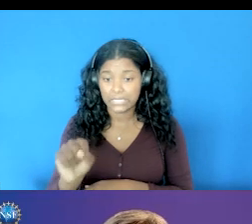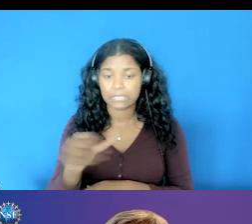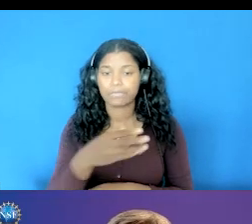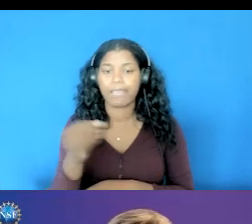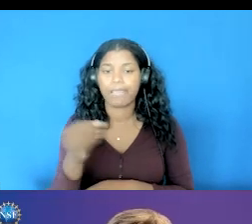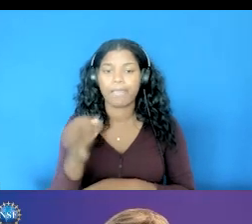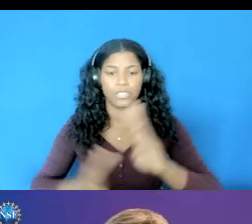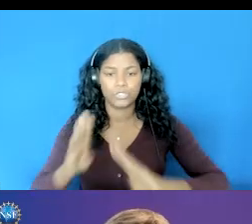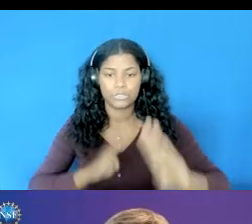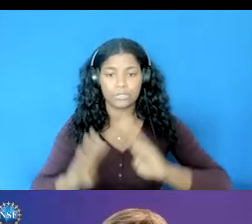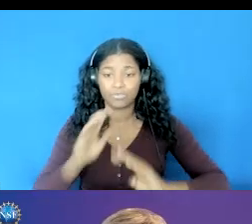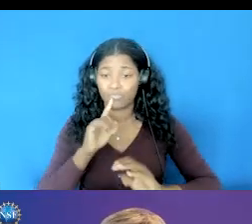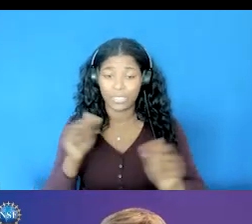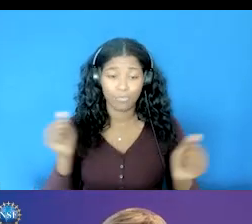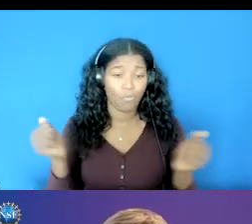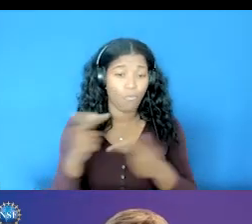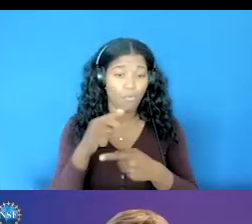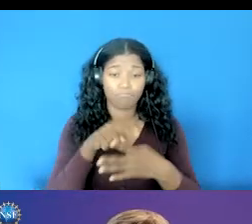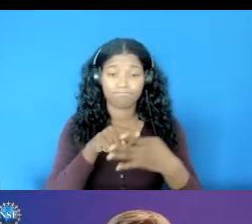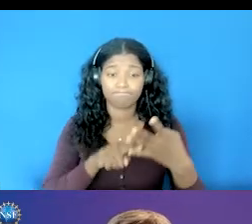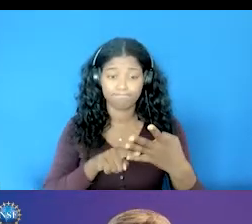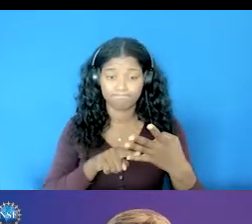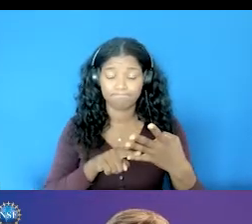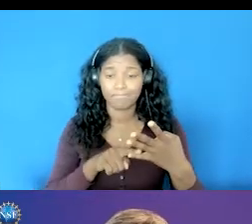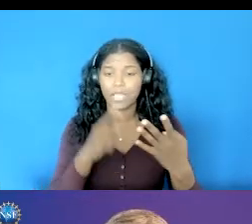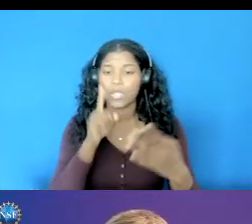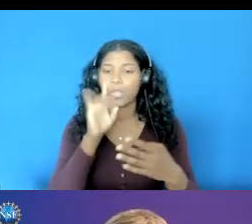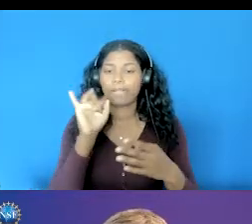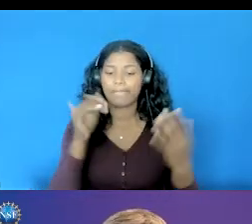And all of these four MTB programs intersect a fair bit with each other.